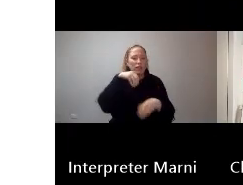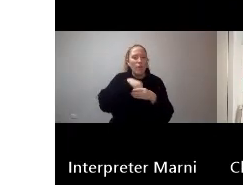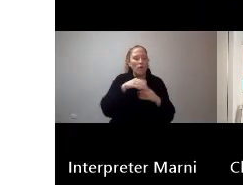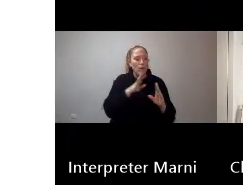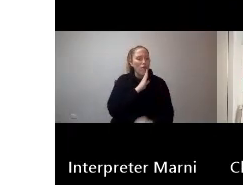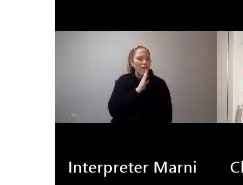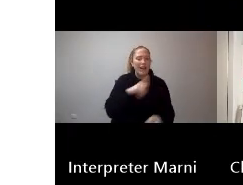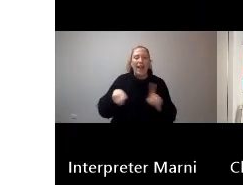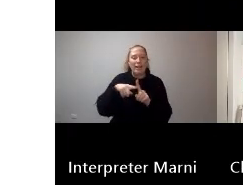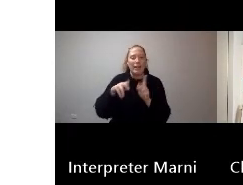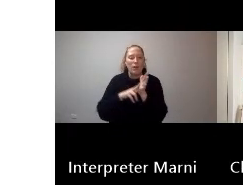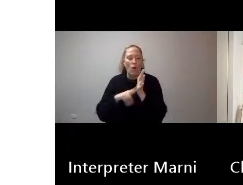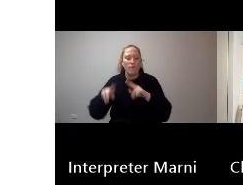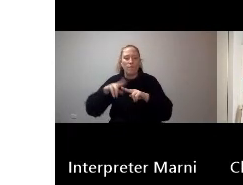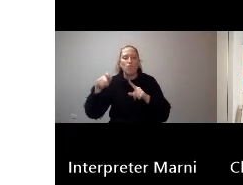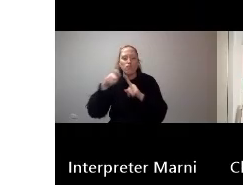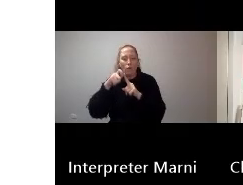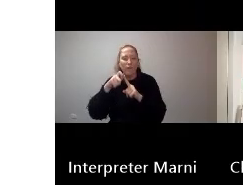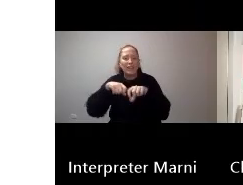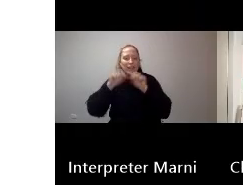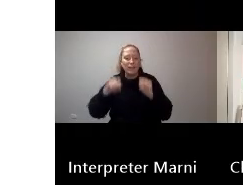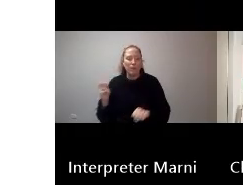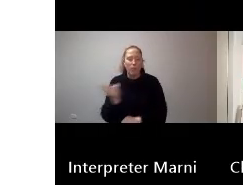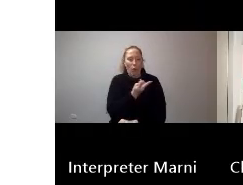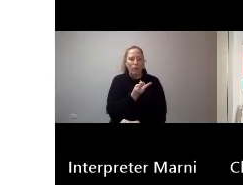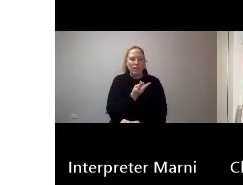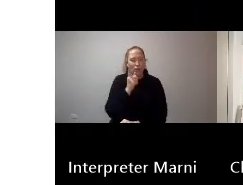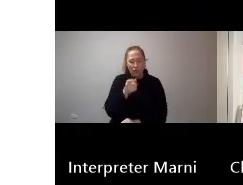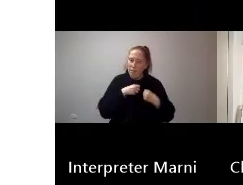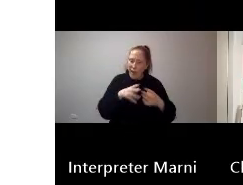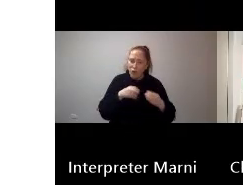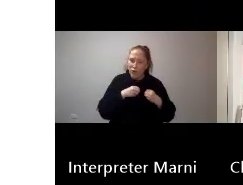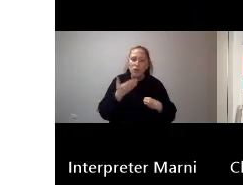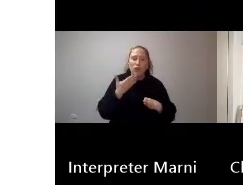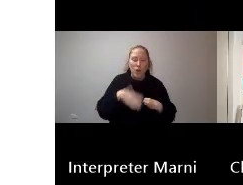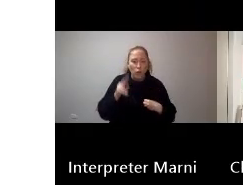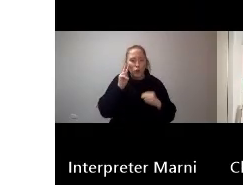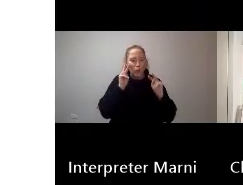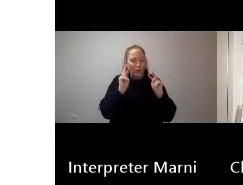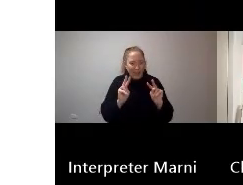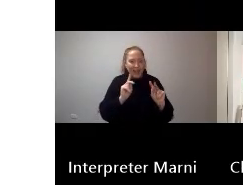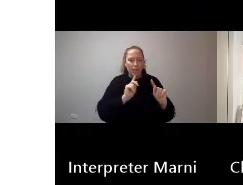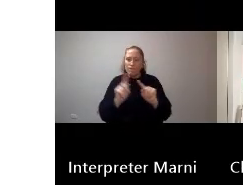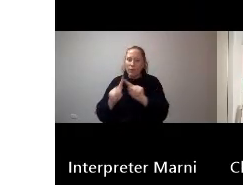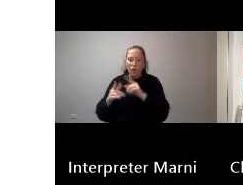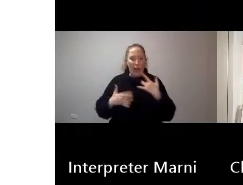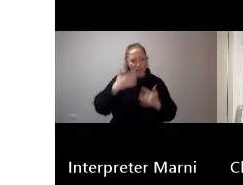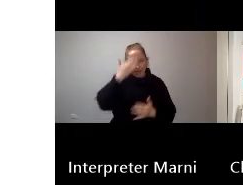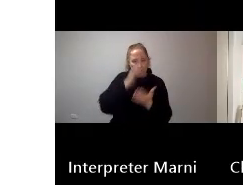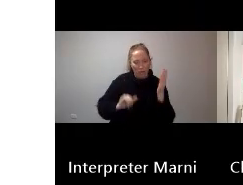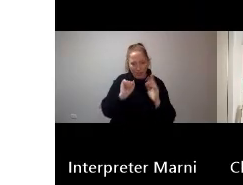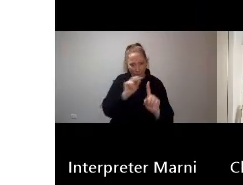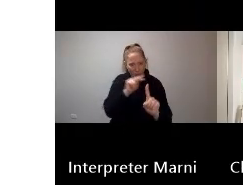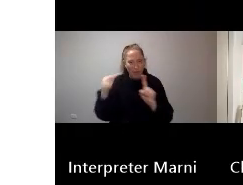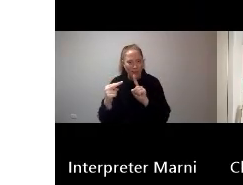Fiona is passionate about inclusive design and ensuring the perspectives of people whose voices are often absent from shaping services